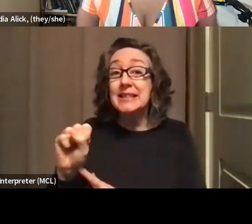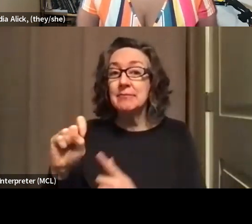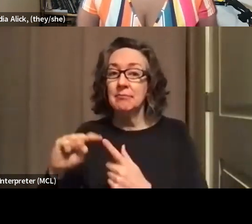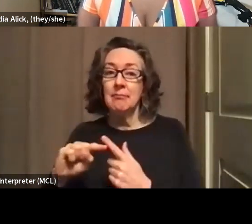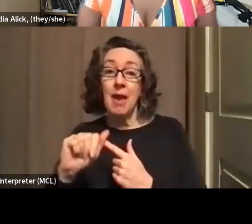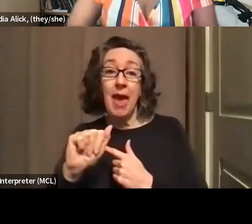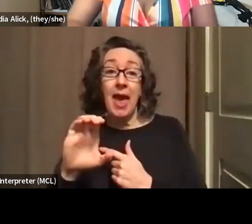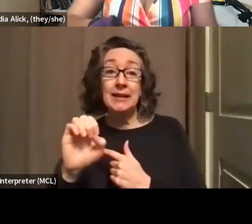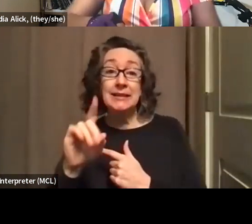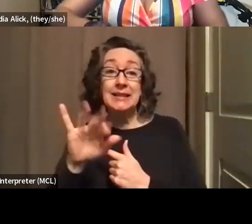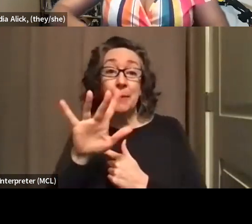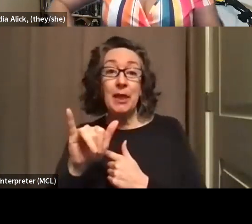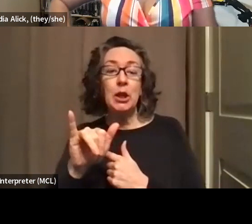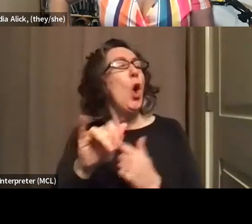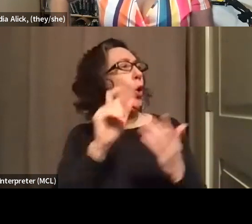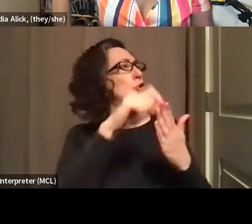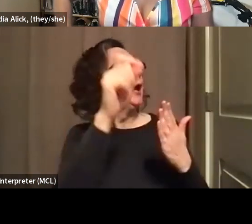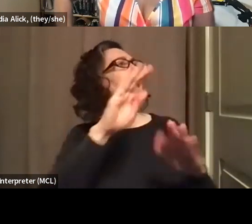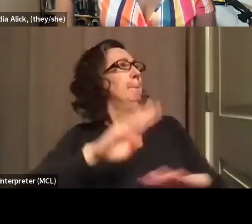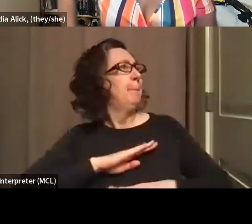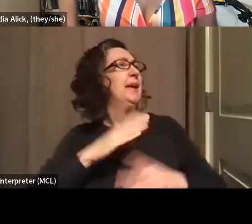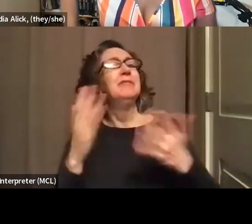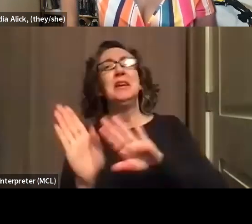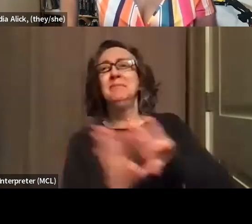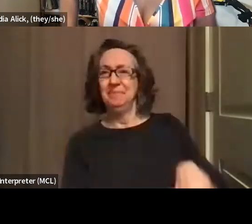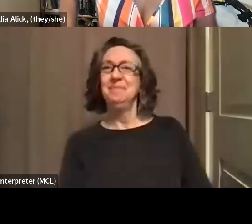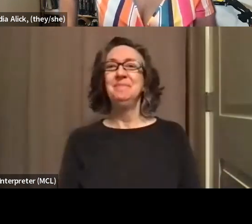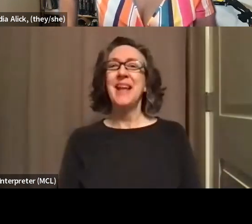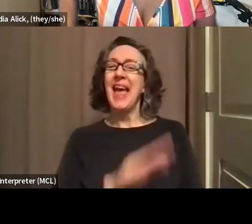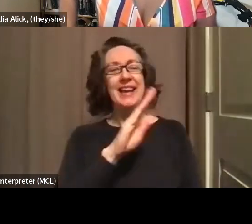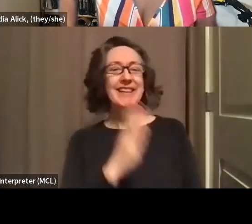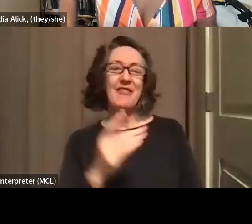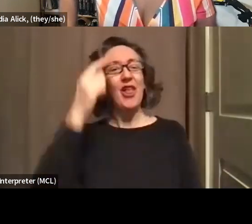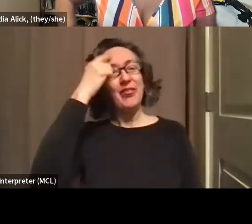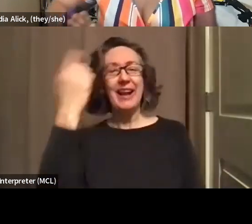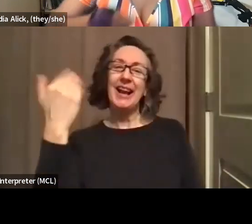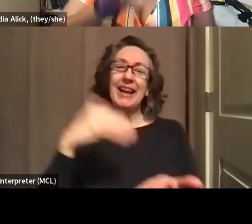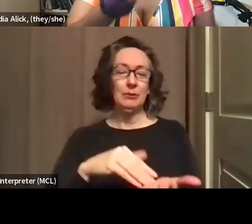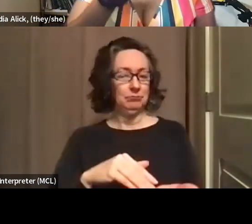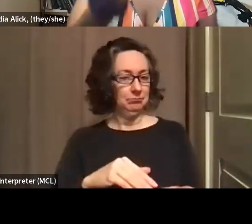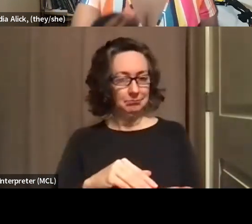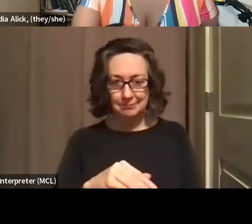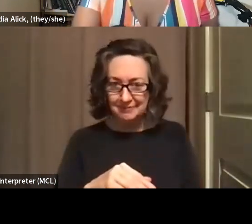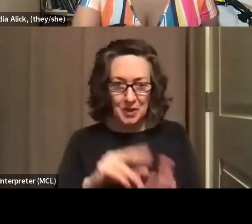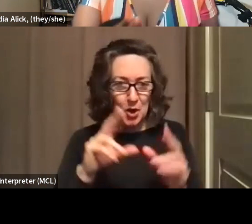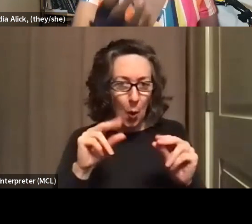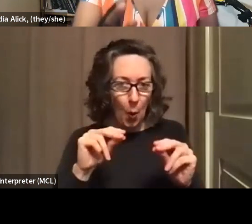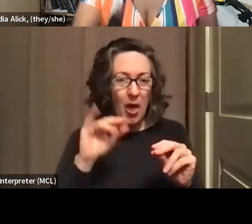It's not something you can, like, I did it and now it's done; now I never have to think about that again. Access is love.